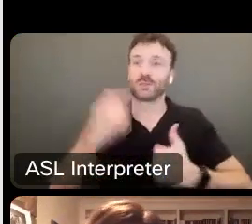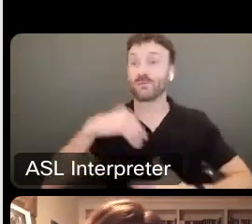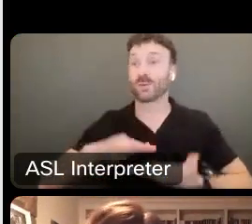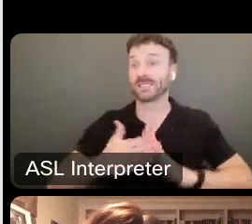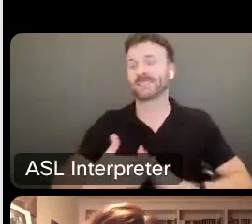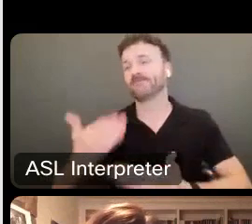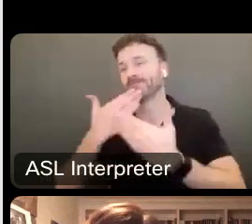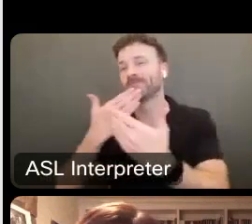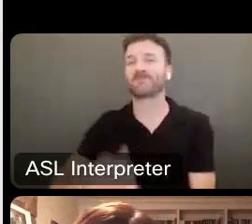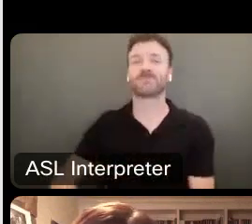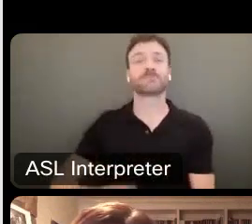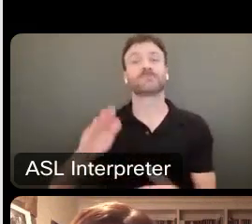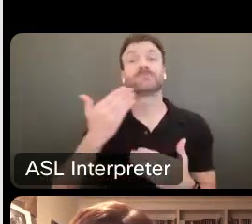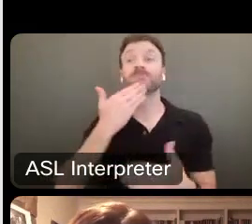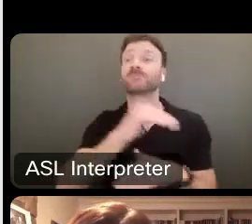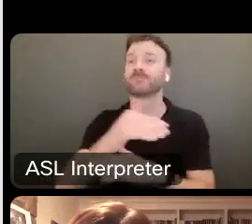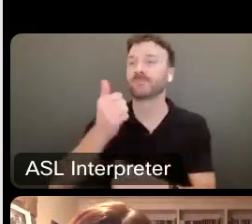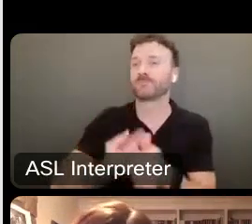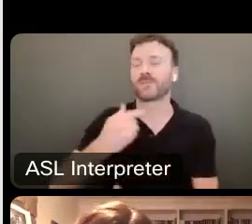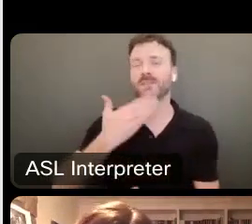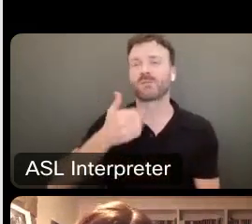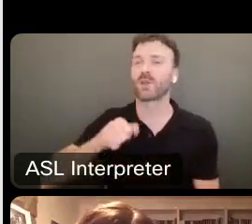And thank you for the opportunity to join you this evening.